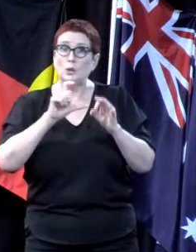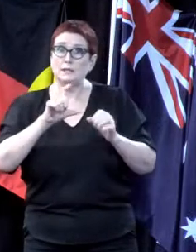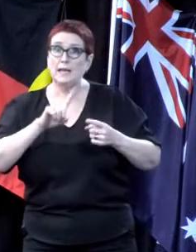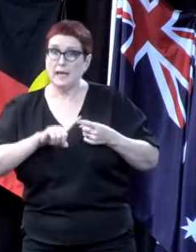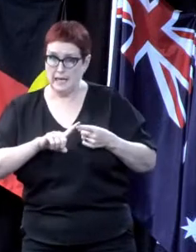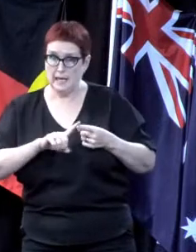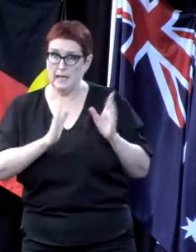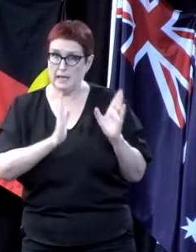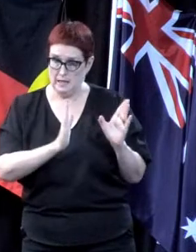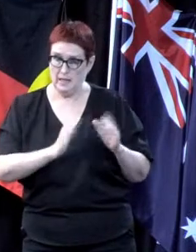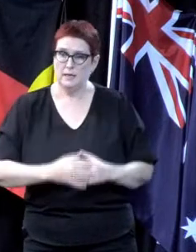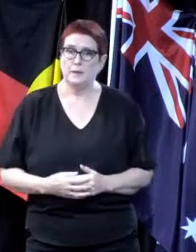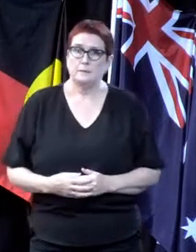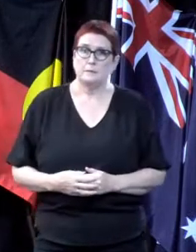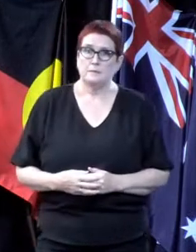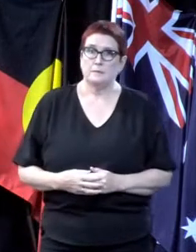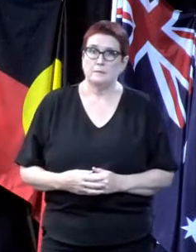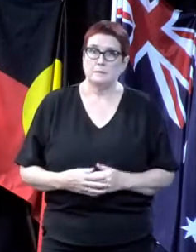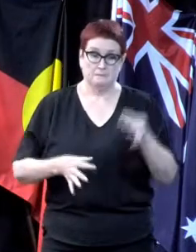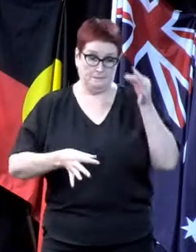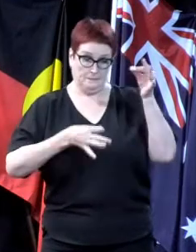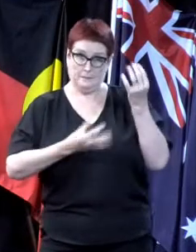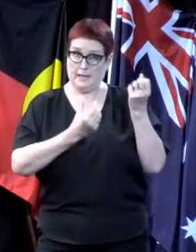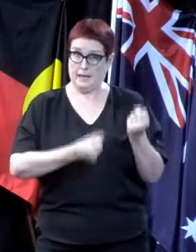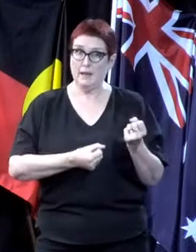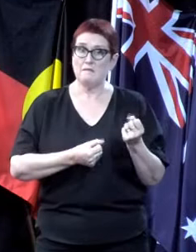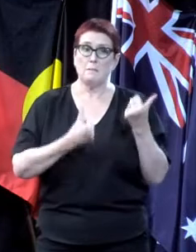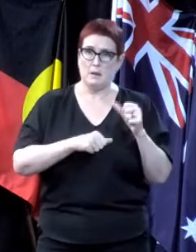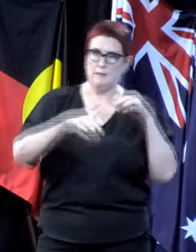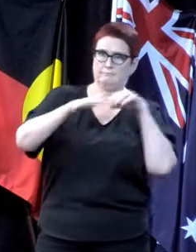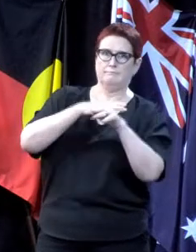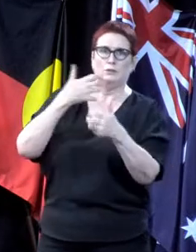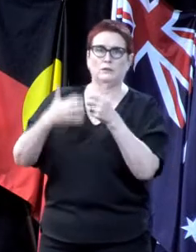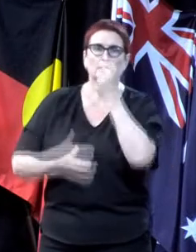QCE pathway, who've used then gone into university and are in -